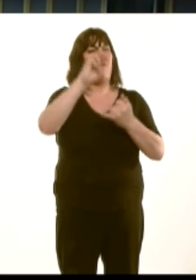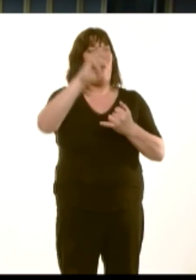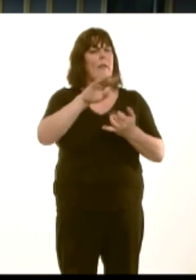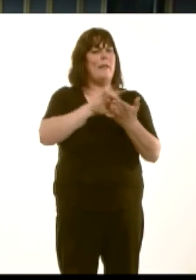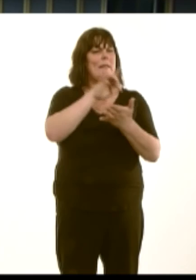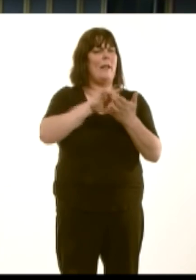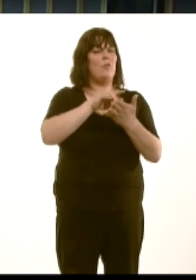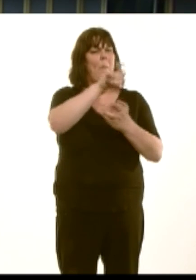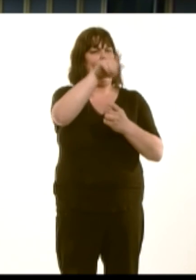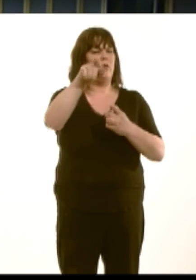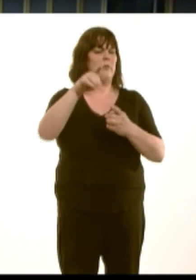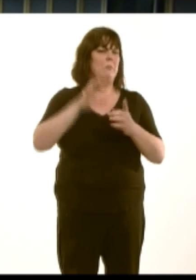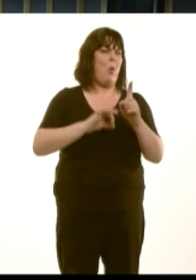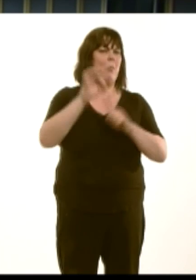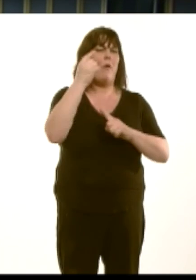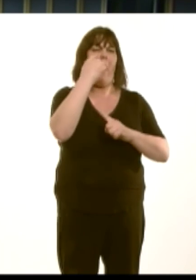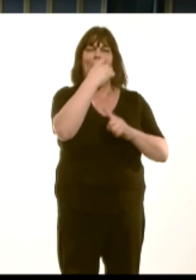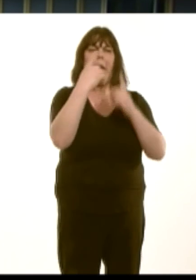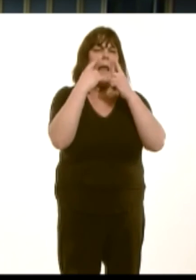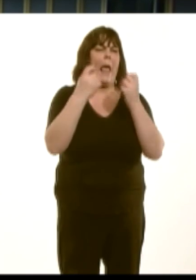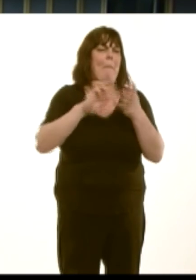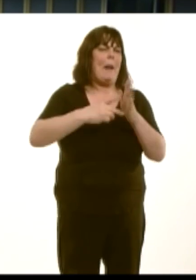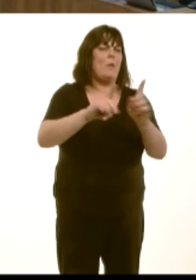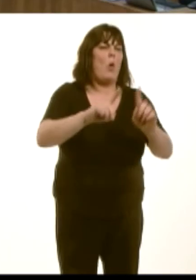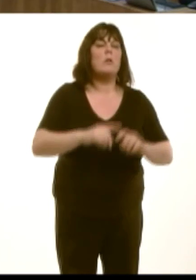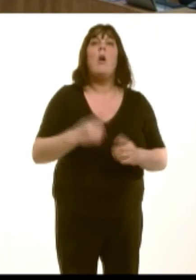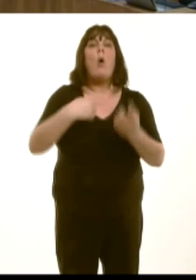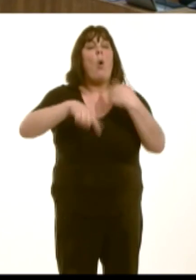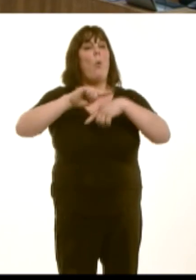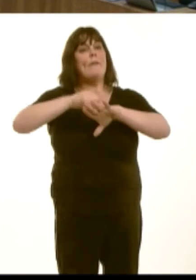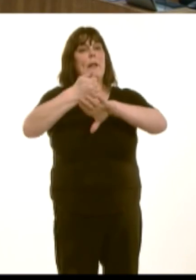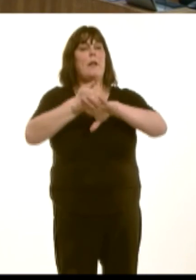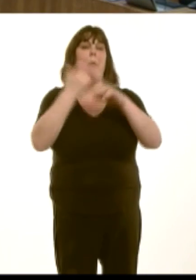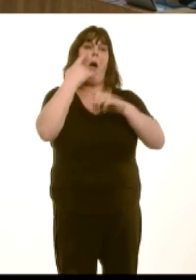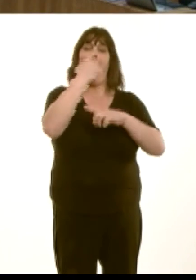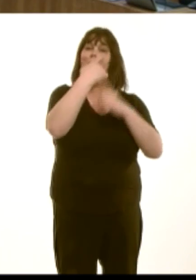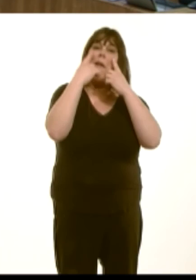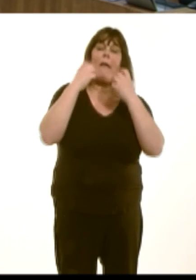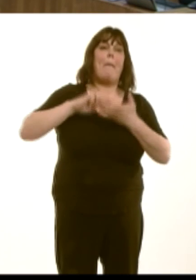ophthalmic planned care plan to ensure sustainable ophthalmic services for the future.